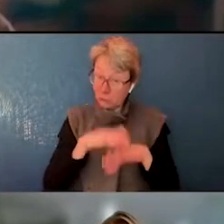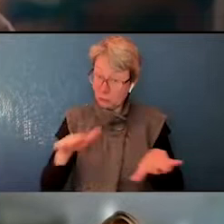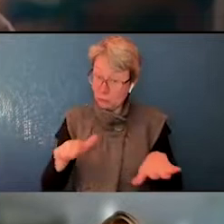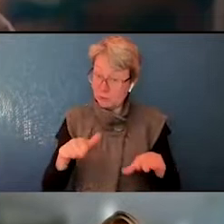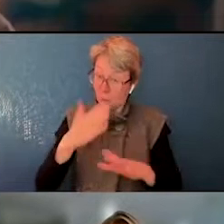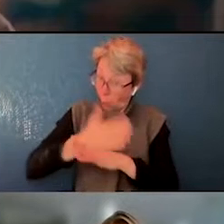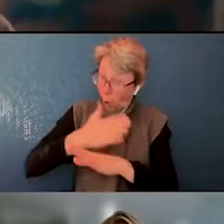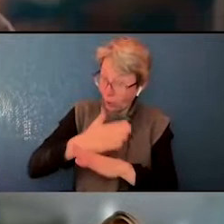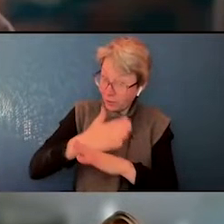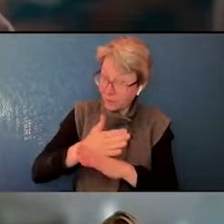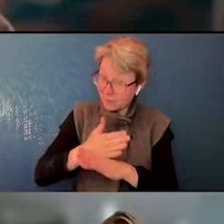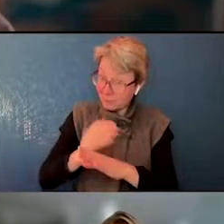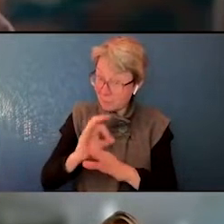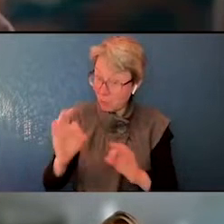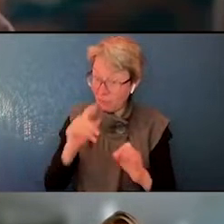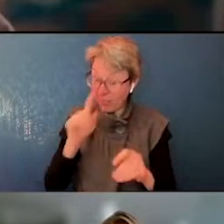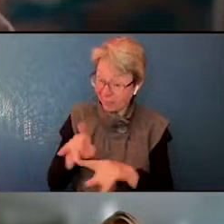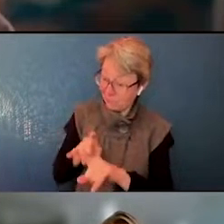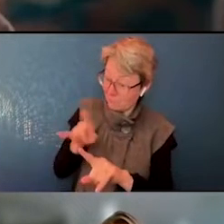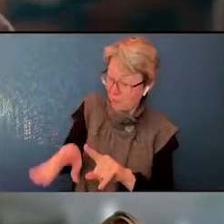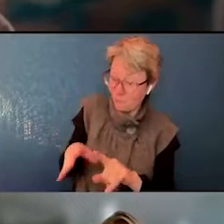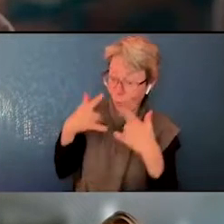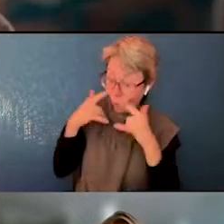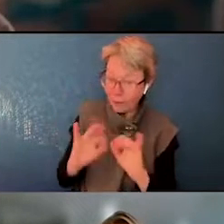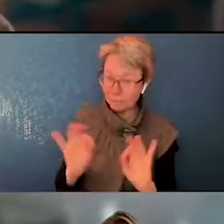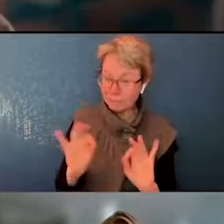so they don't have needs to pay for a lawyer and so the one of the great things about my job is I